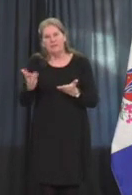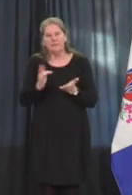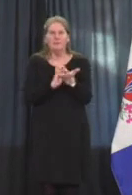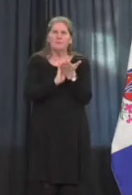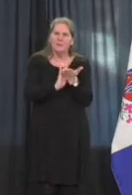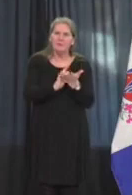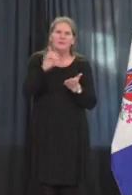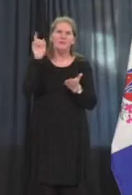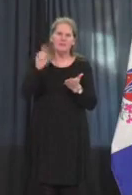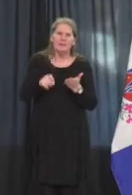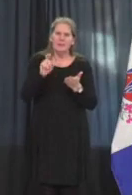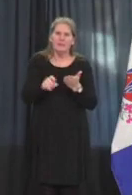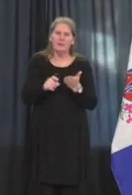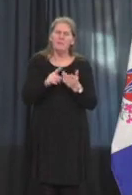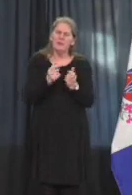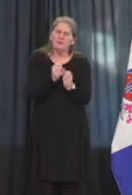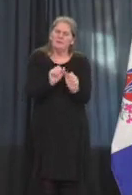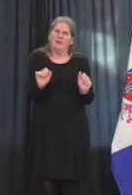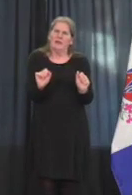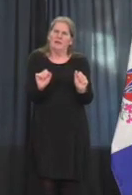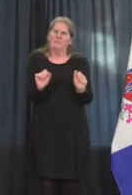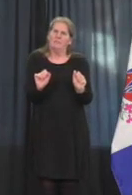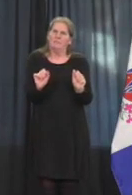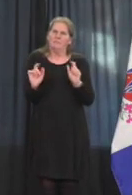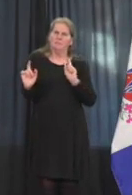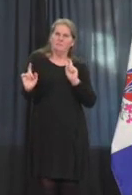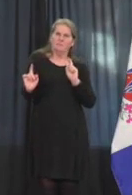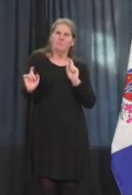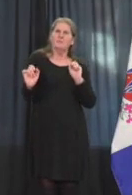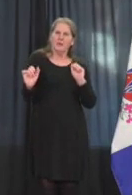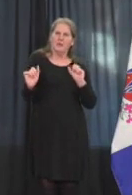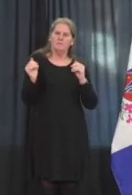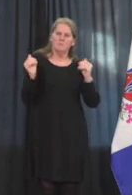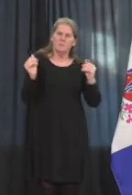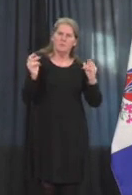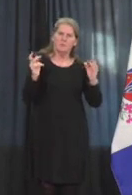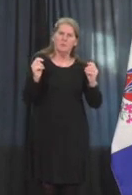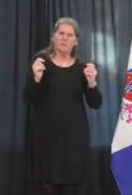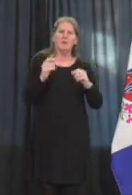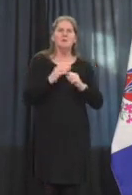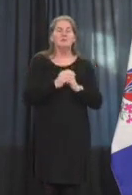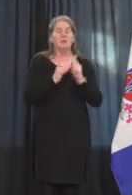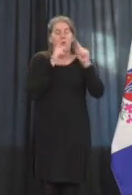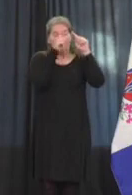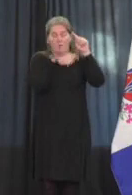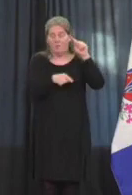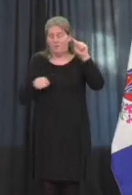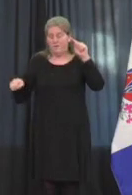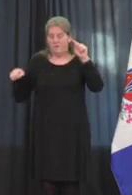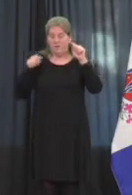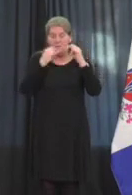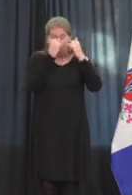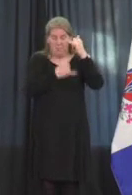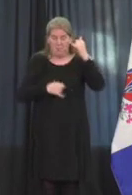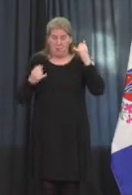THEY CAN DO SO IN A SAFE WAY. AND CLOSING THE BORDERS COMPLETELY IS NOT NECESSARILY GOING TO GUARANTEE THAT ANYWAY.